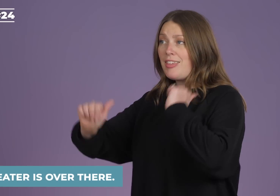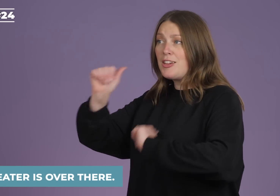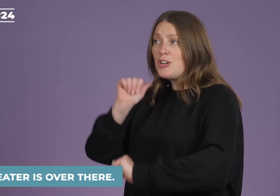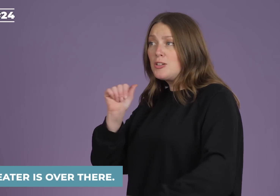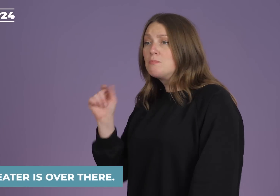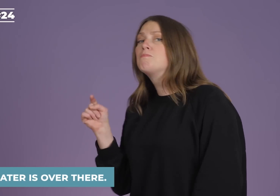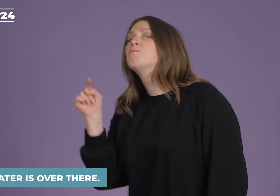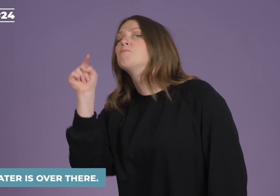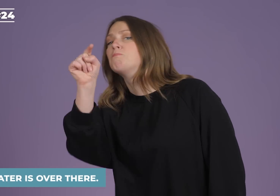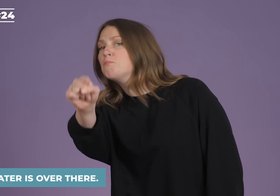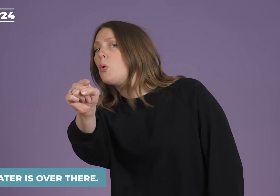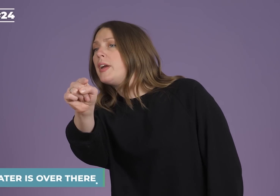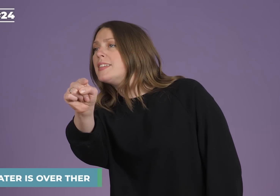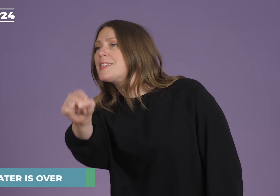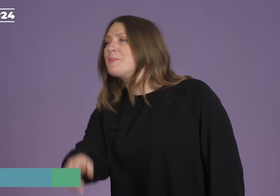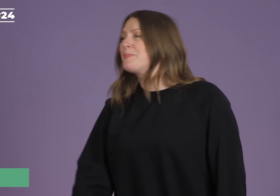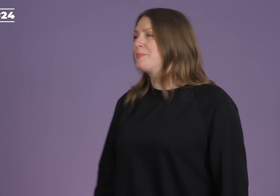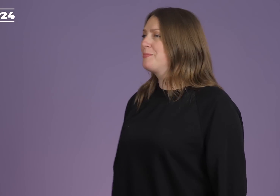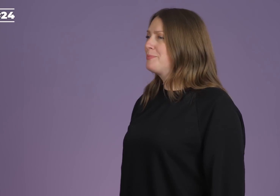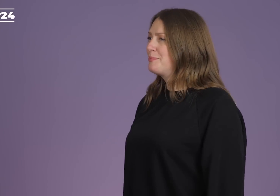Theater Point.